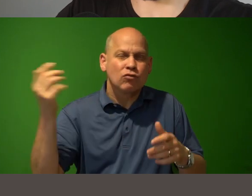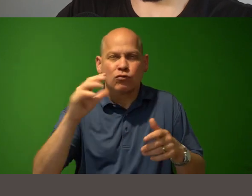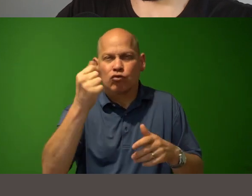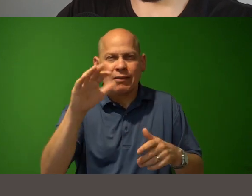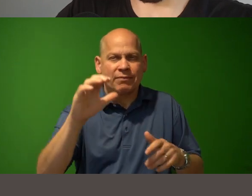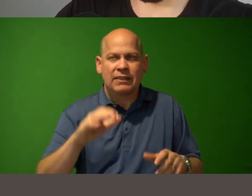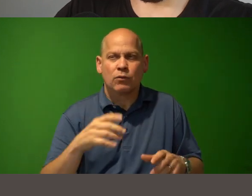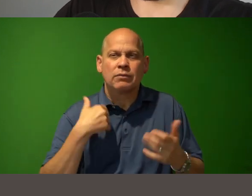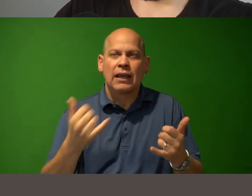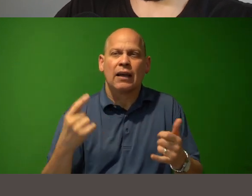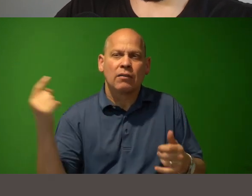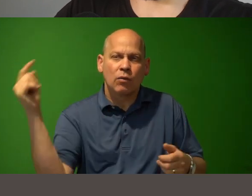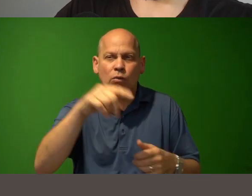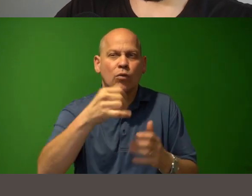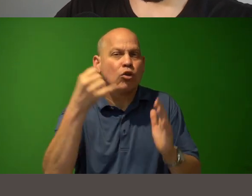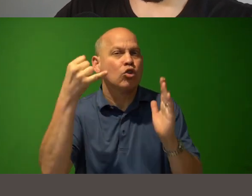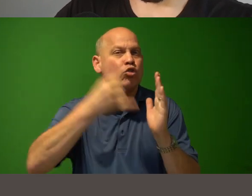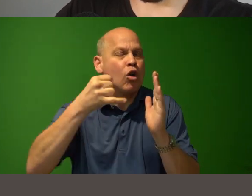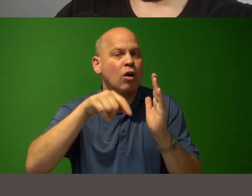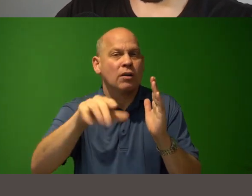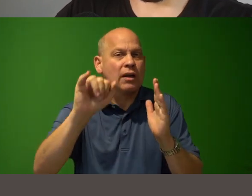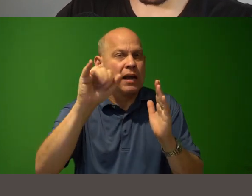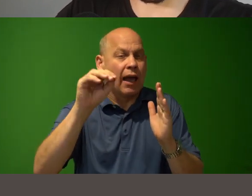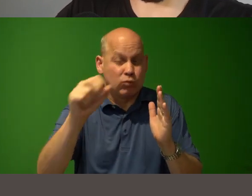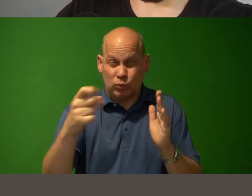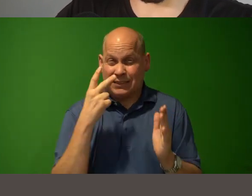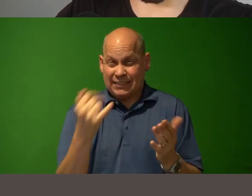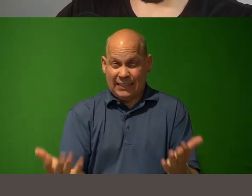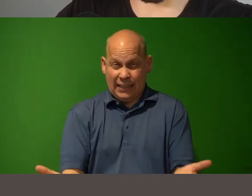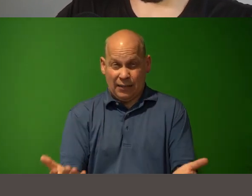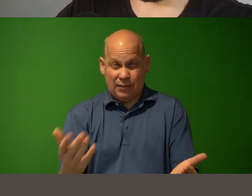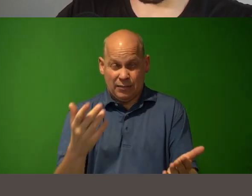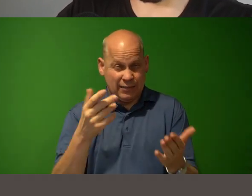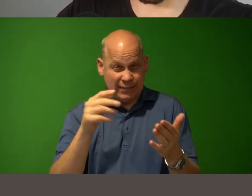What now we go to draw IO, and you can see here in this menu selection.